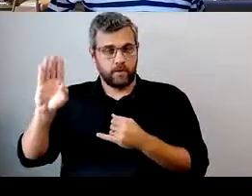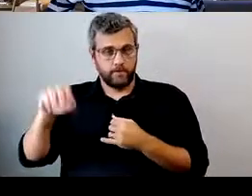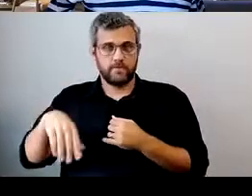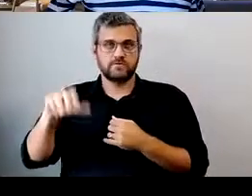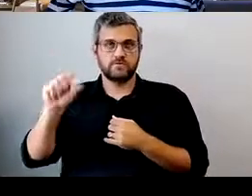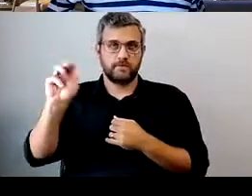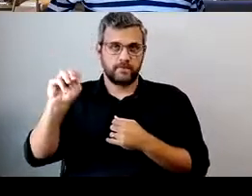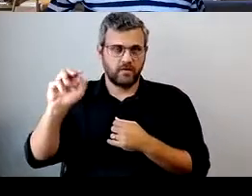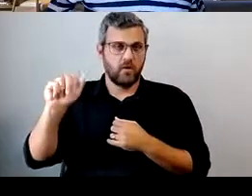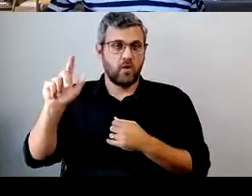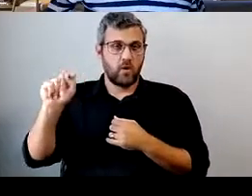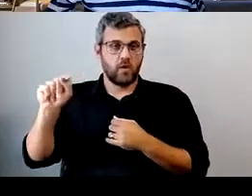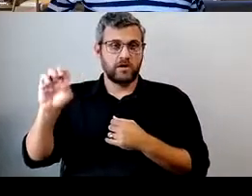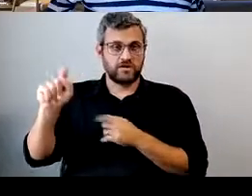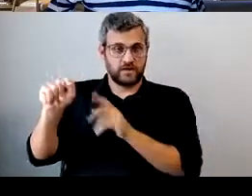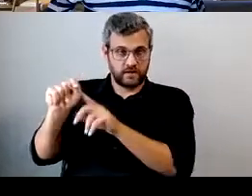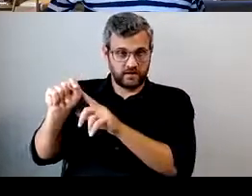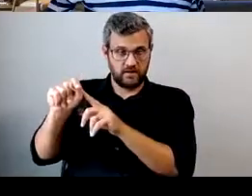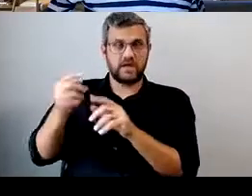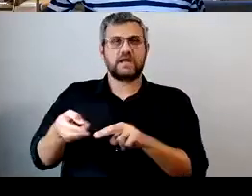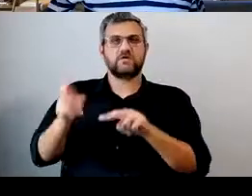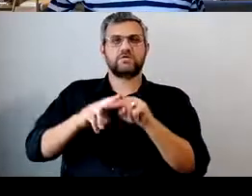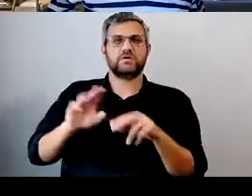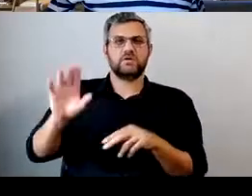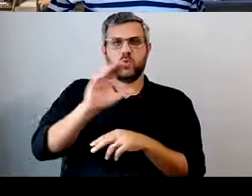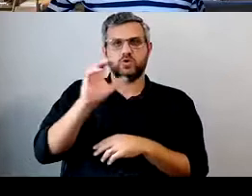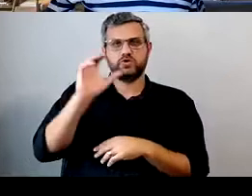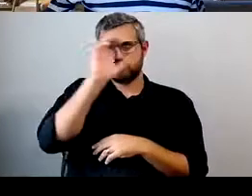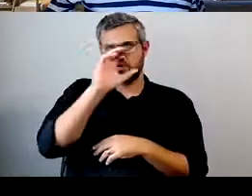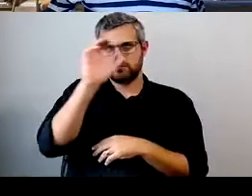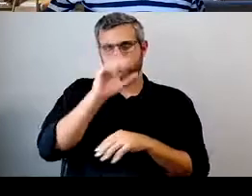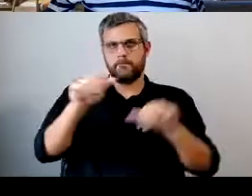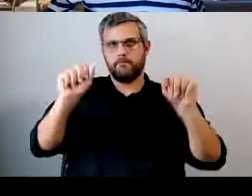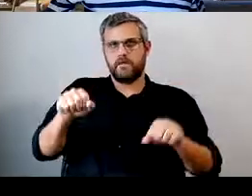alt texts actually increases your searchability score in search engines.